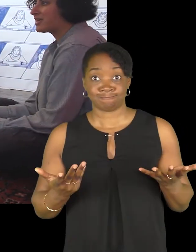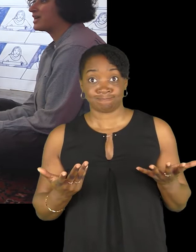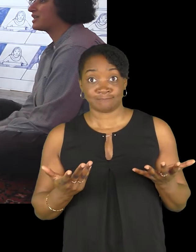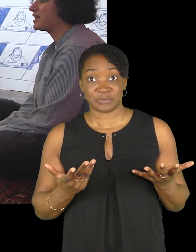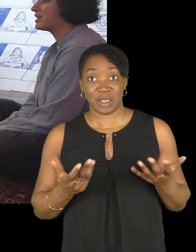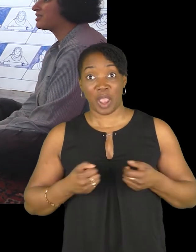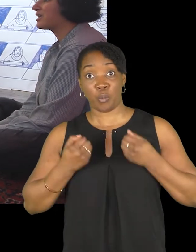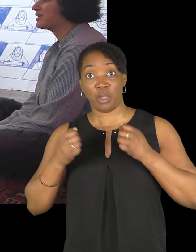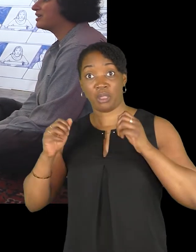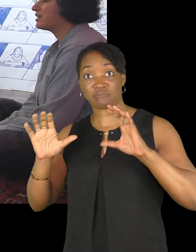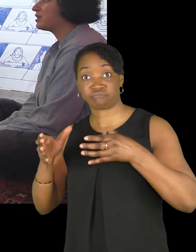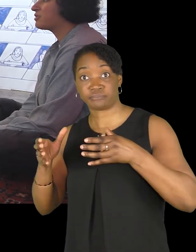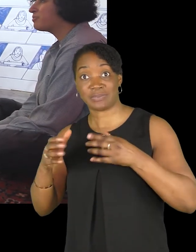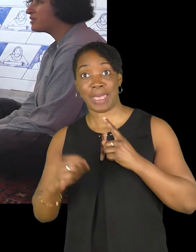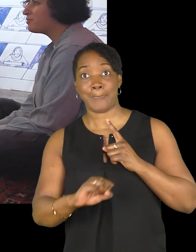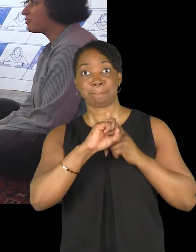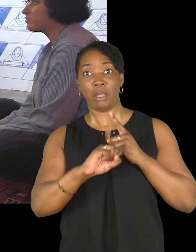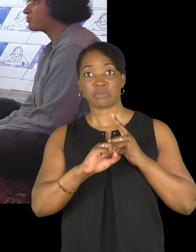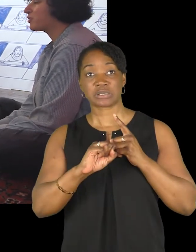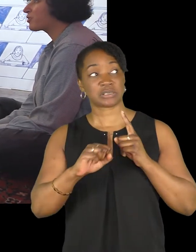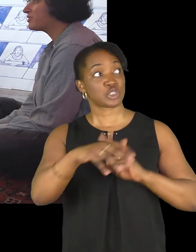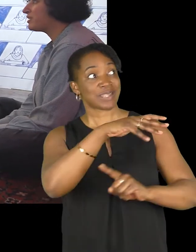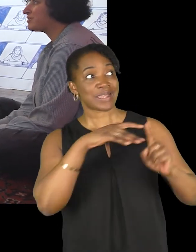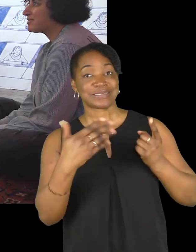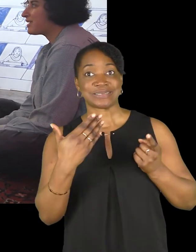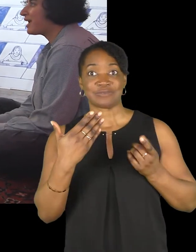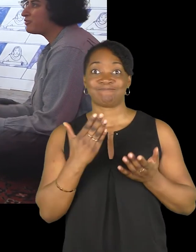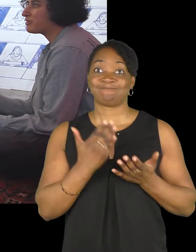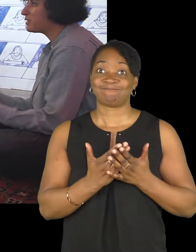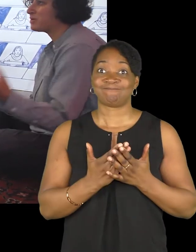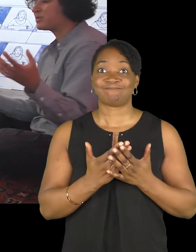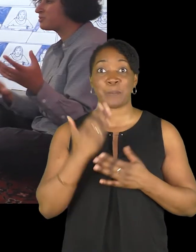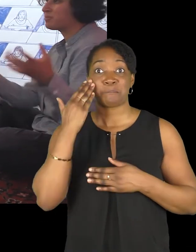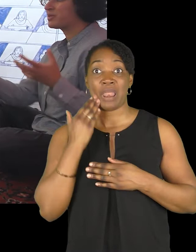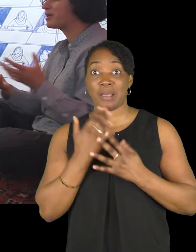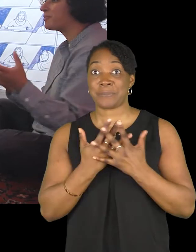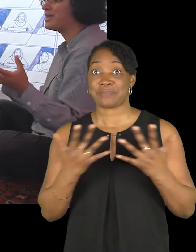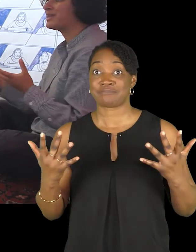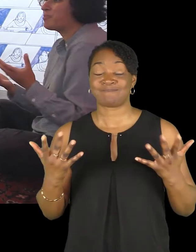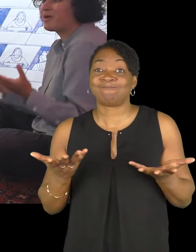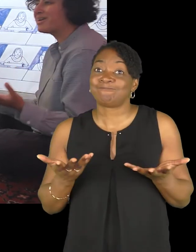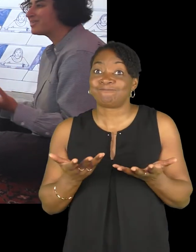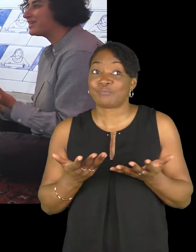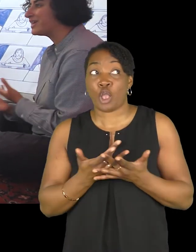society we live in? Right? And often as people of colour, we are undervalued, unfortunately, right?